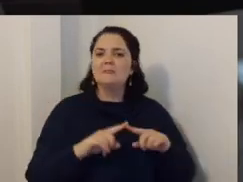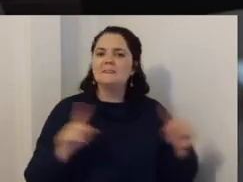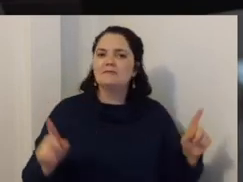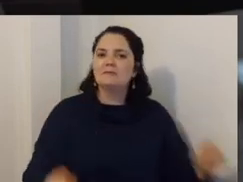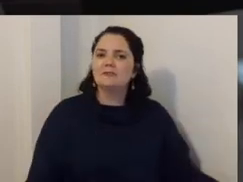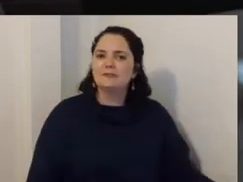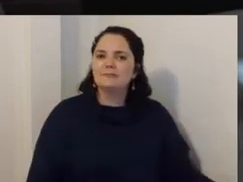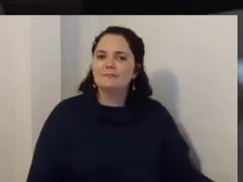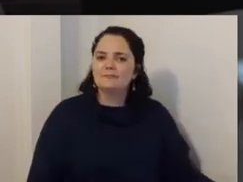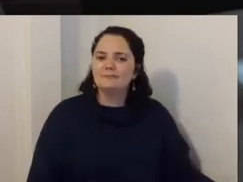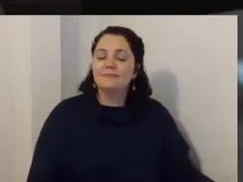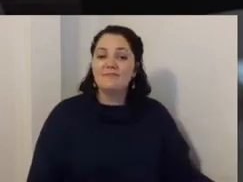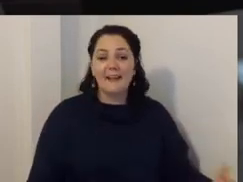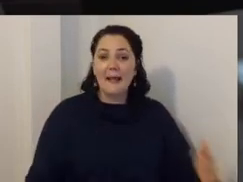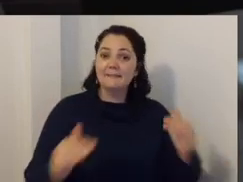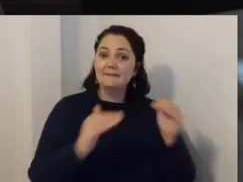this is in no way something which is standardized